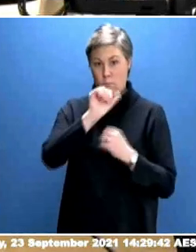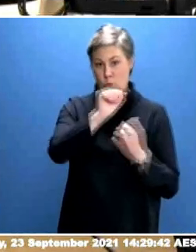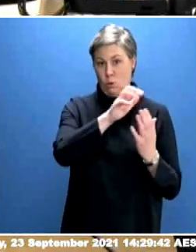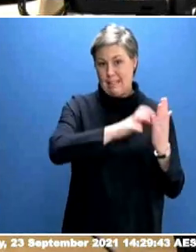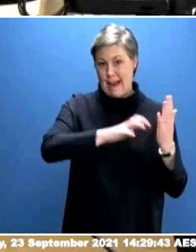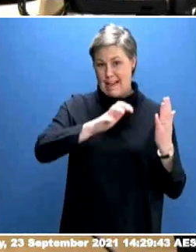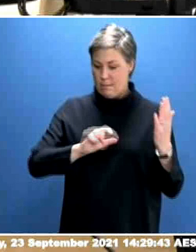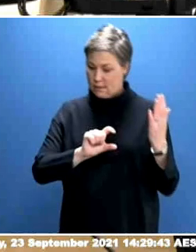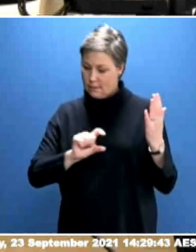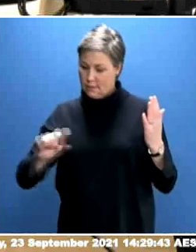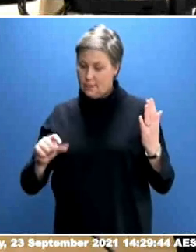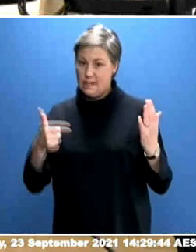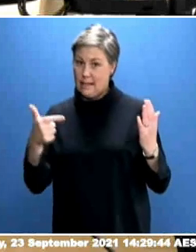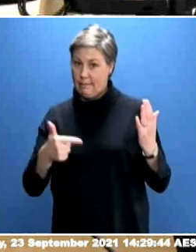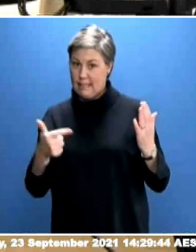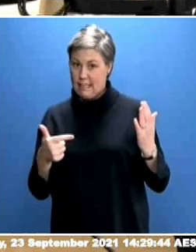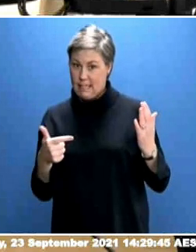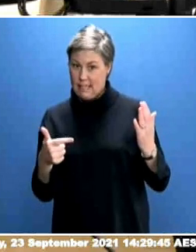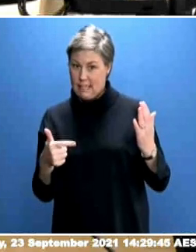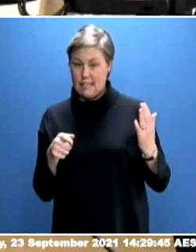you've set out the purpose is to provide